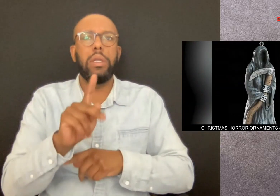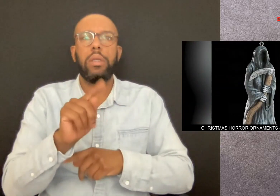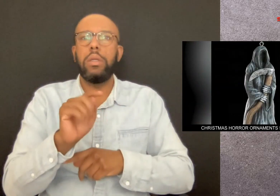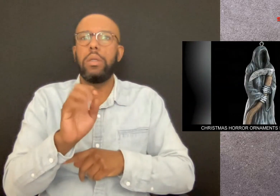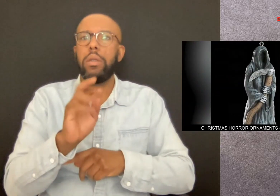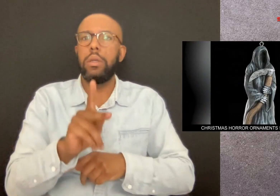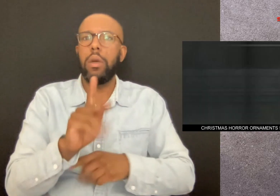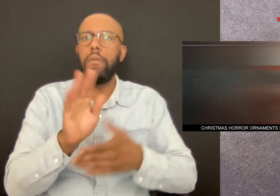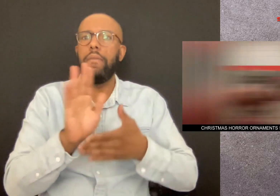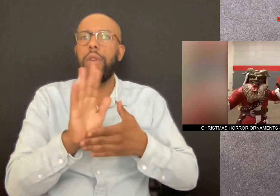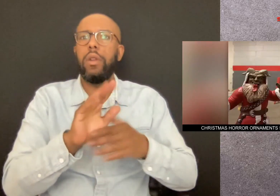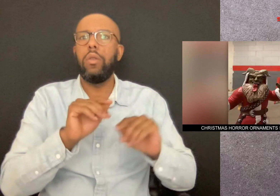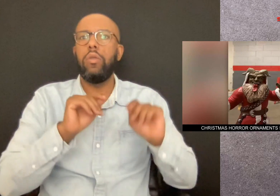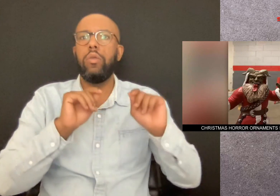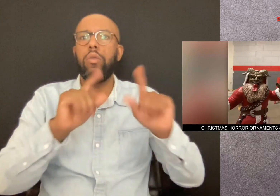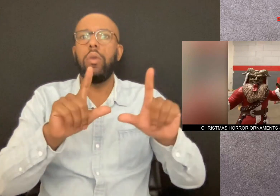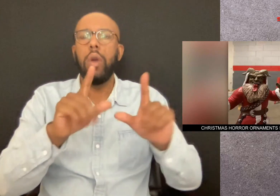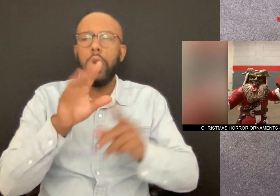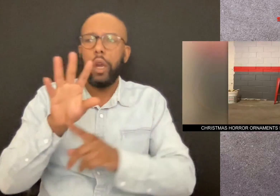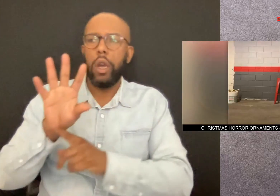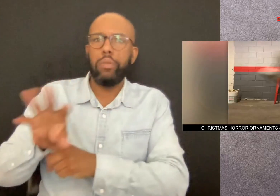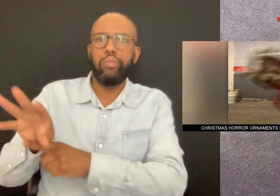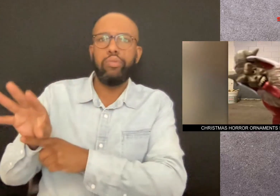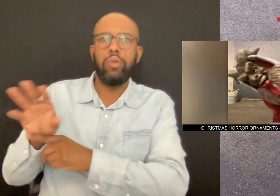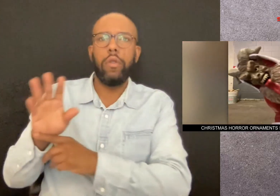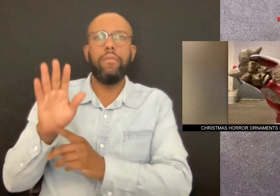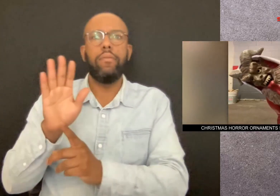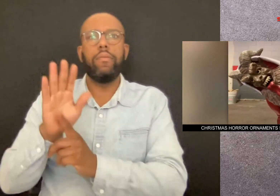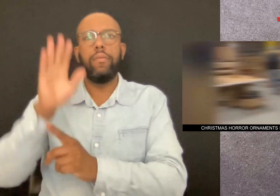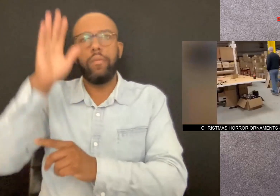so the man's daughter posted a TikTok video of her father